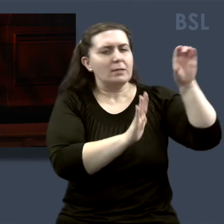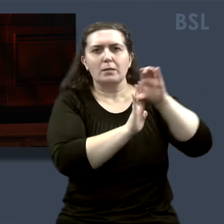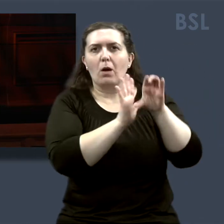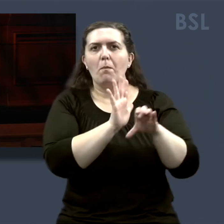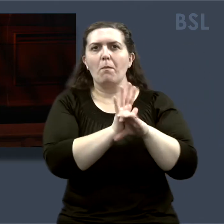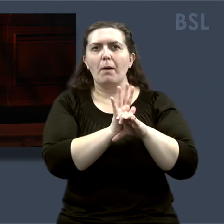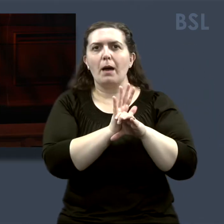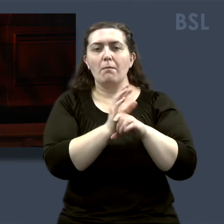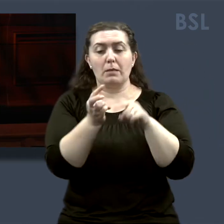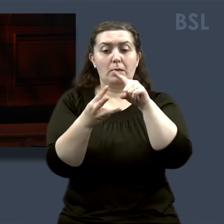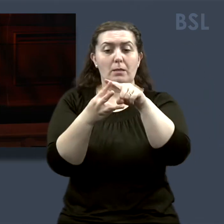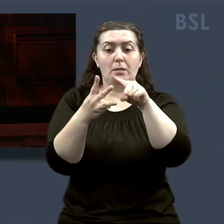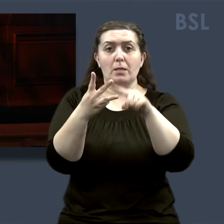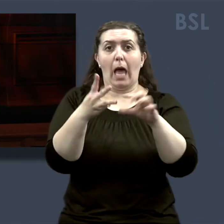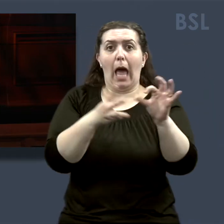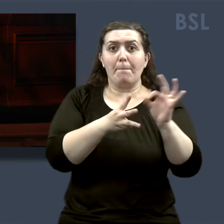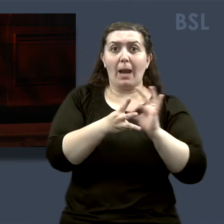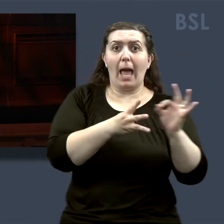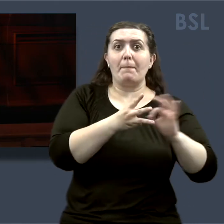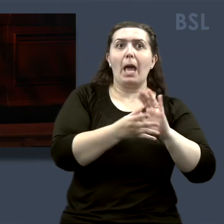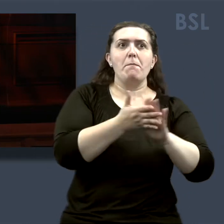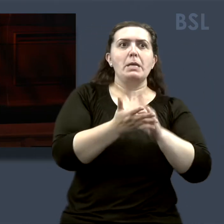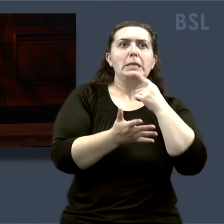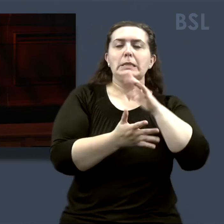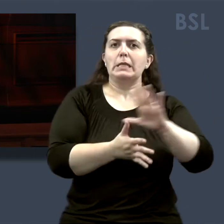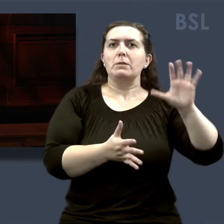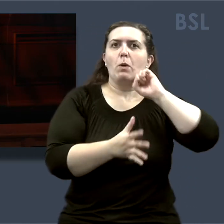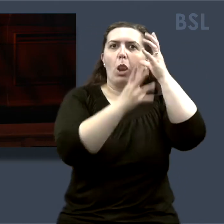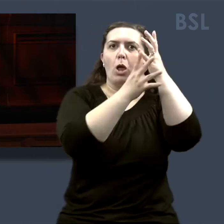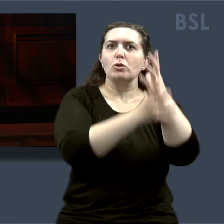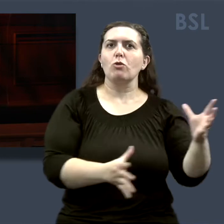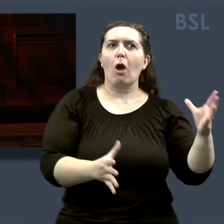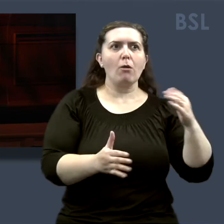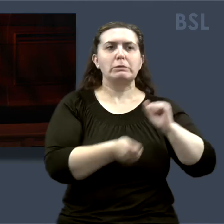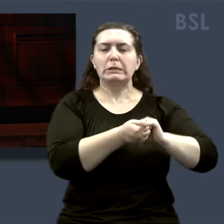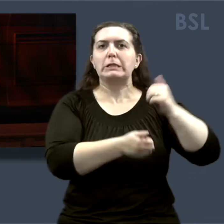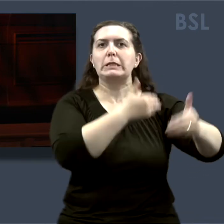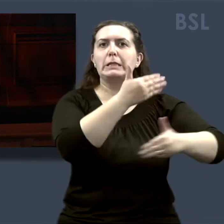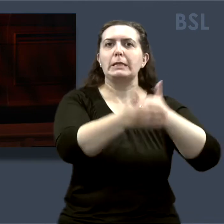commandments must be applied evenly and continually for your testimony to grow and prosper.”